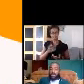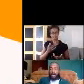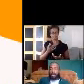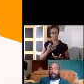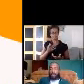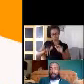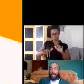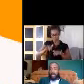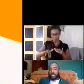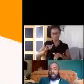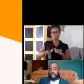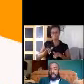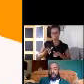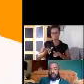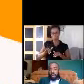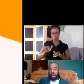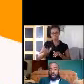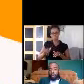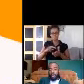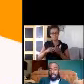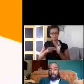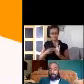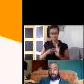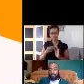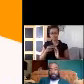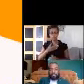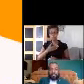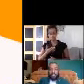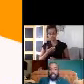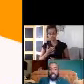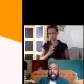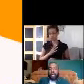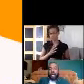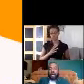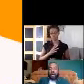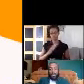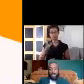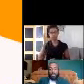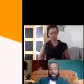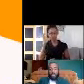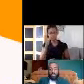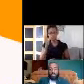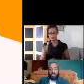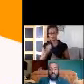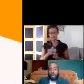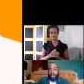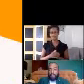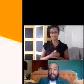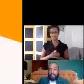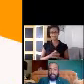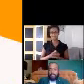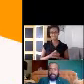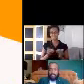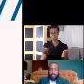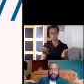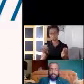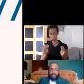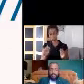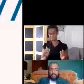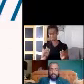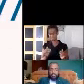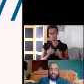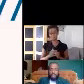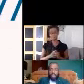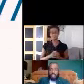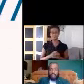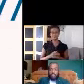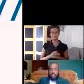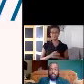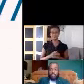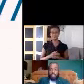by all means we are very open to that. And we will move on ahead with the emergent